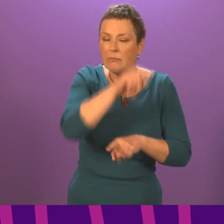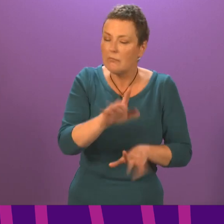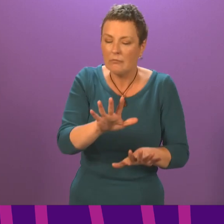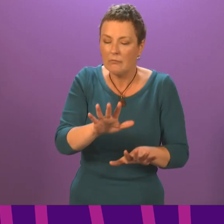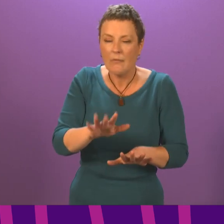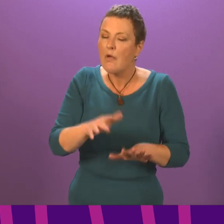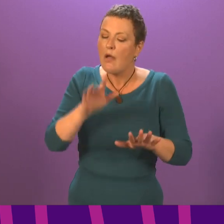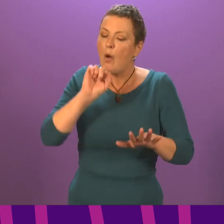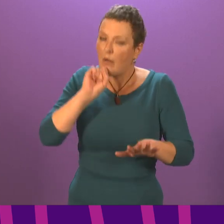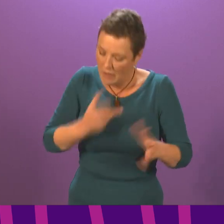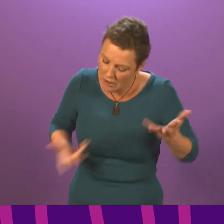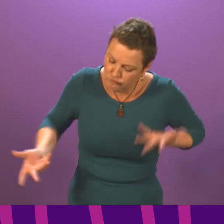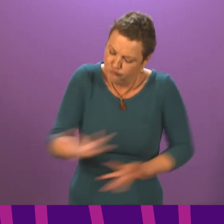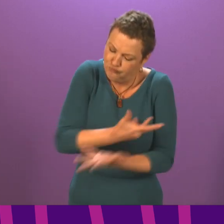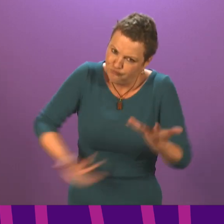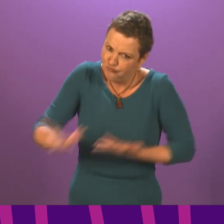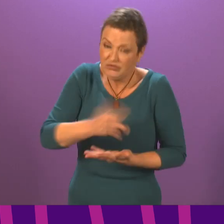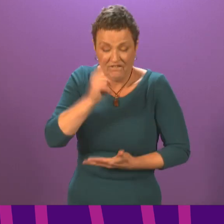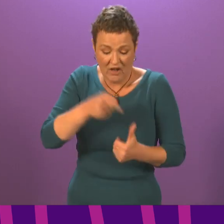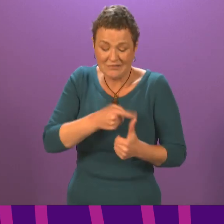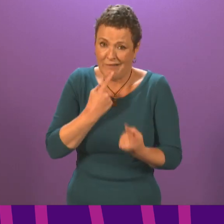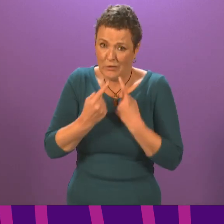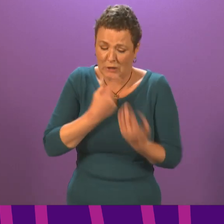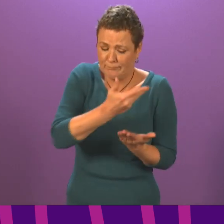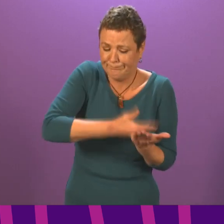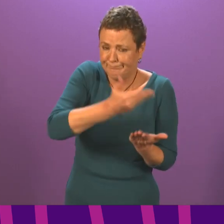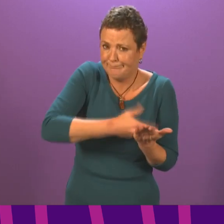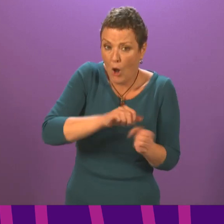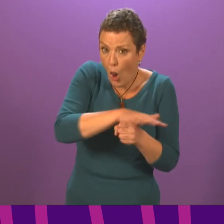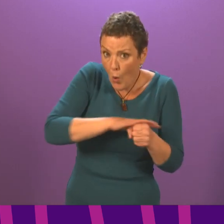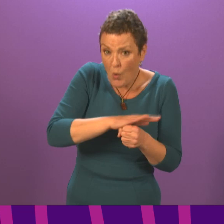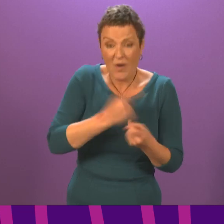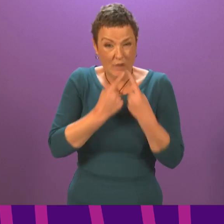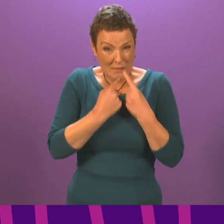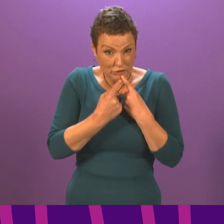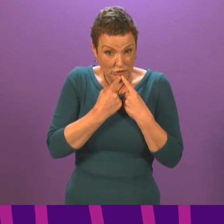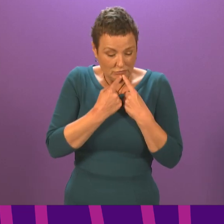a detailed review of all the public health data, including local and national assessments